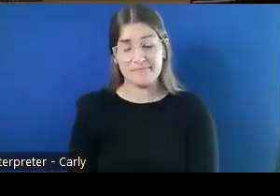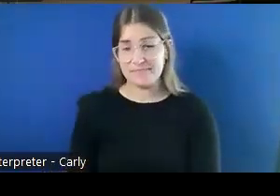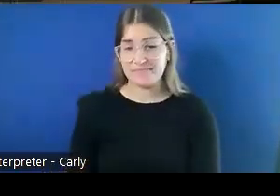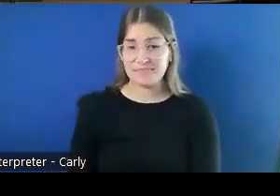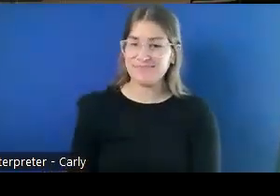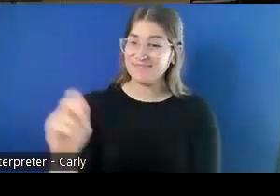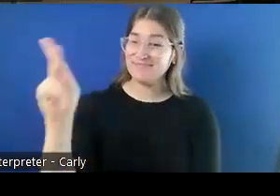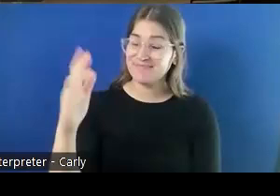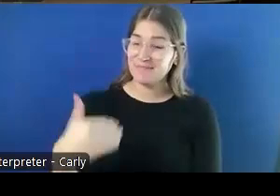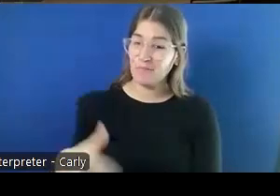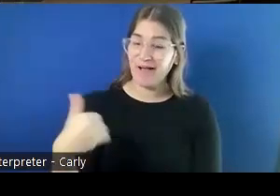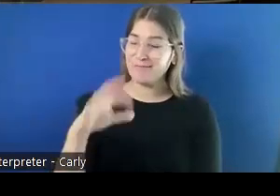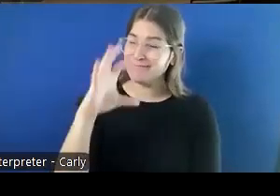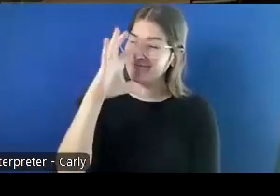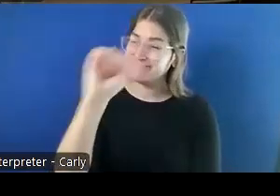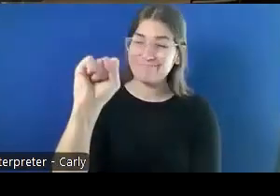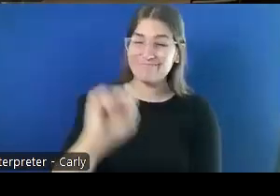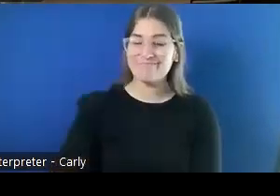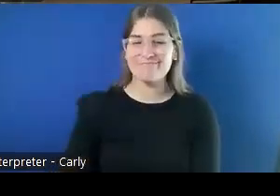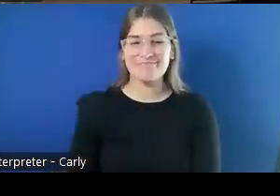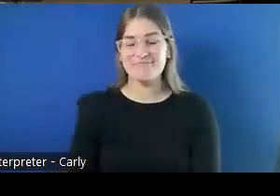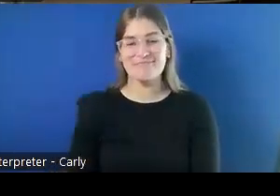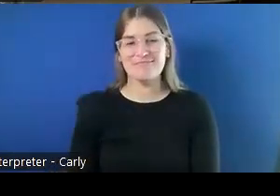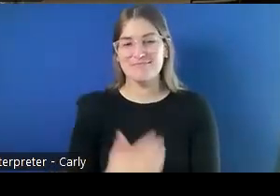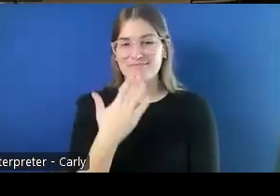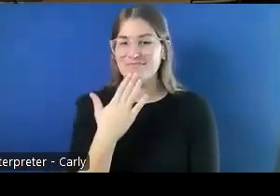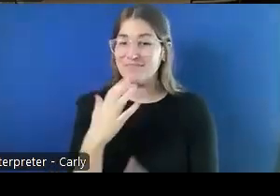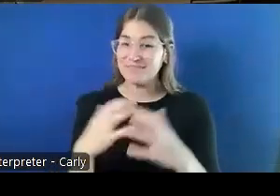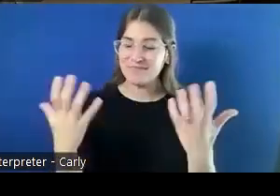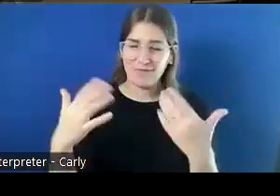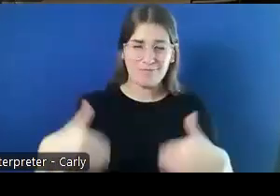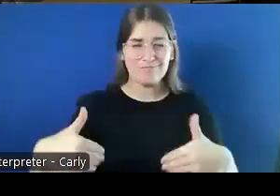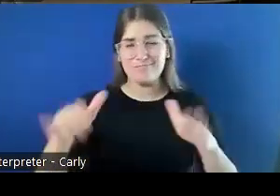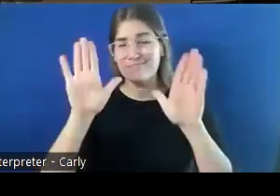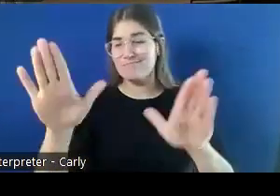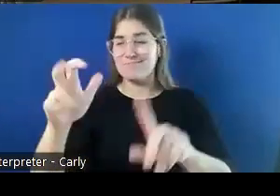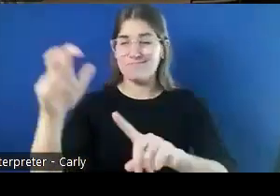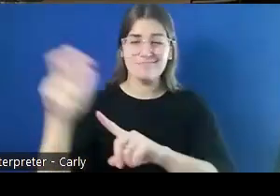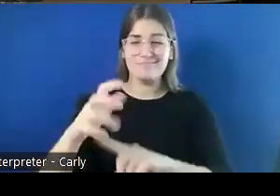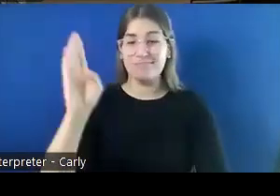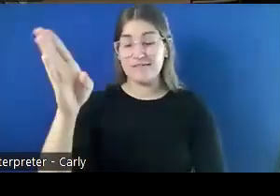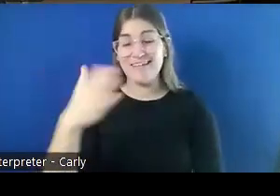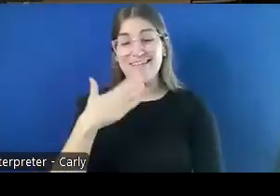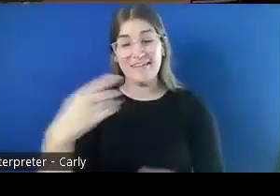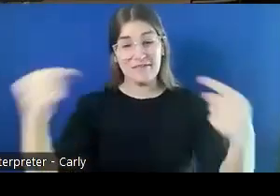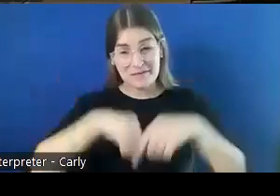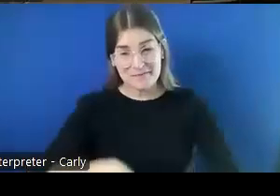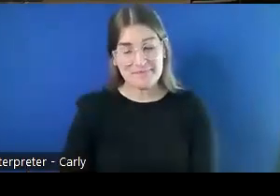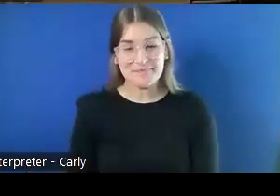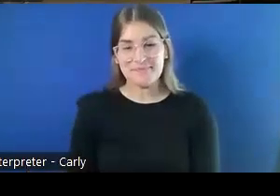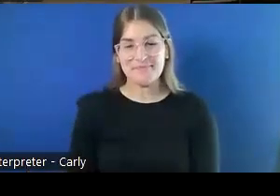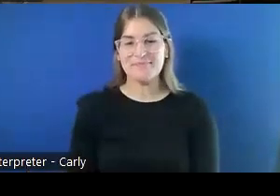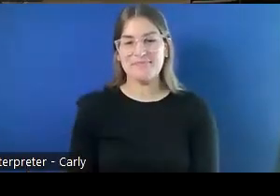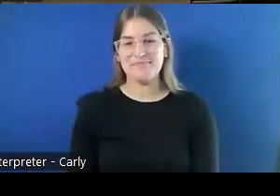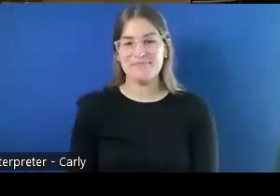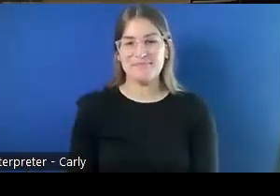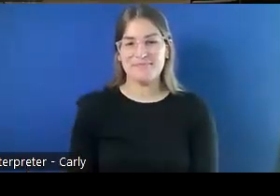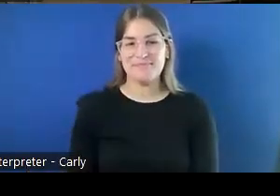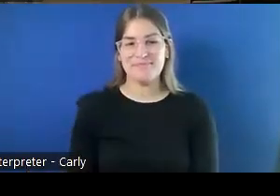really been fascinating and thank you so much for a great presentation and thank you all for coming